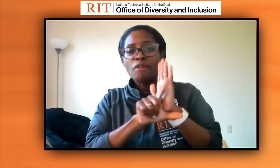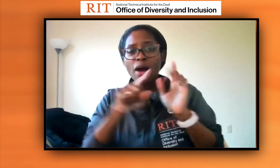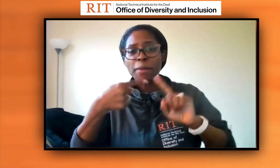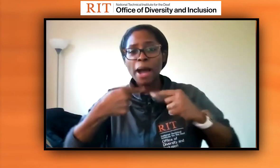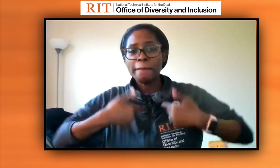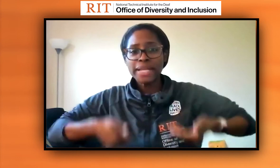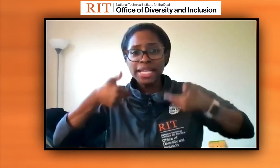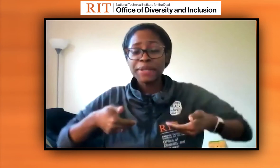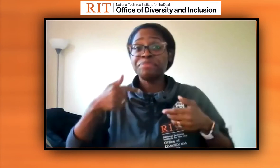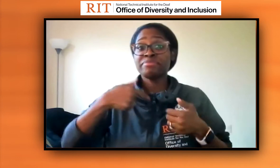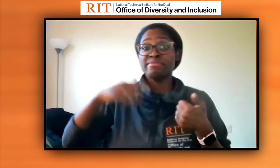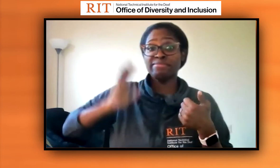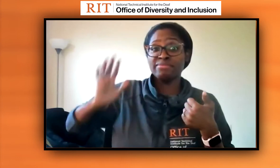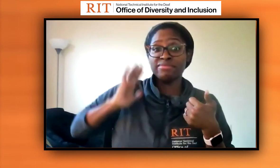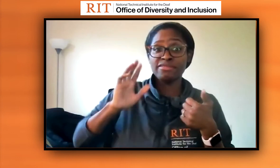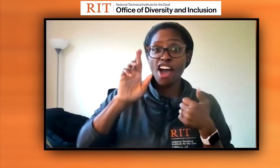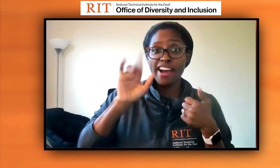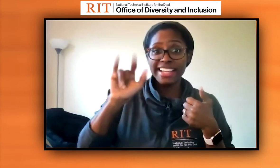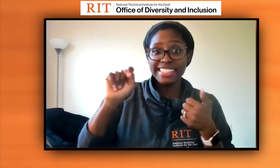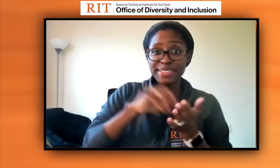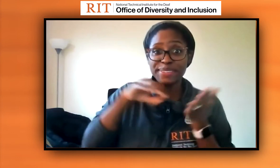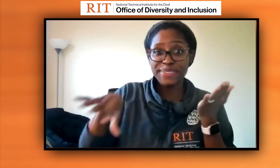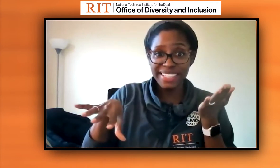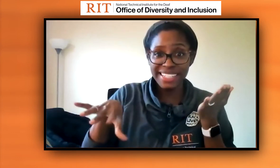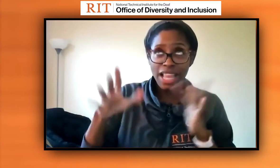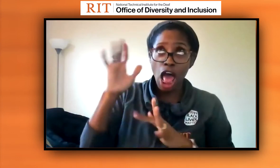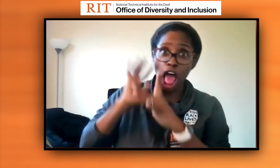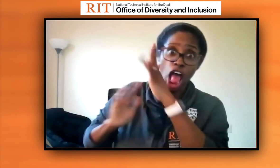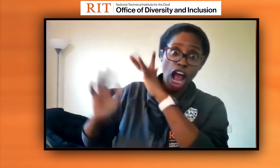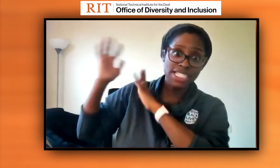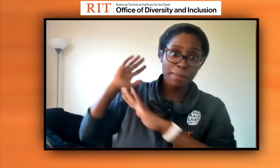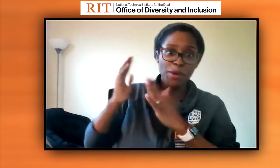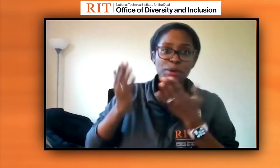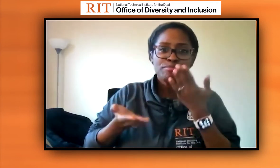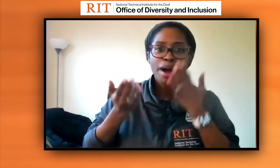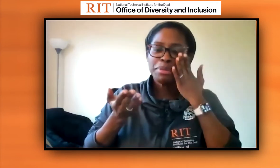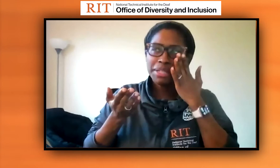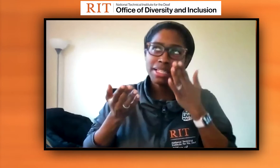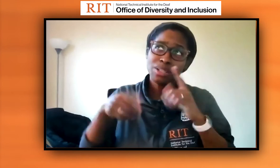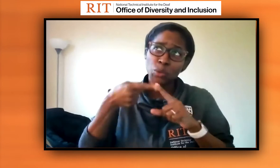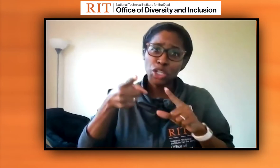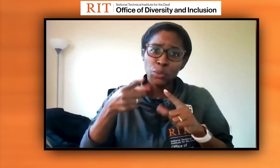So, a little bit of background about me before I start. I was an RIT student myself a very long time ago,